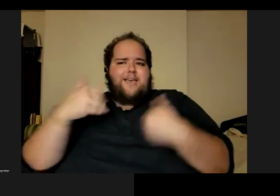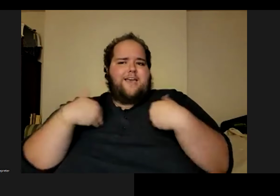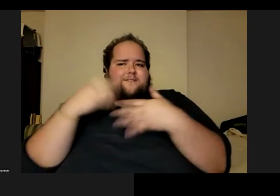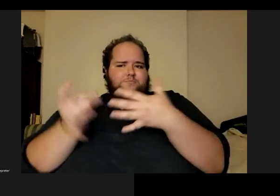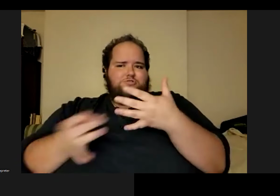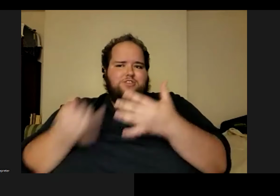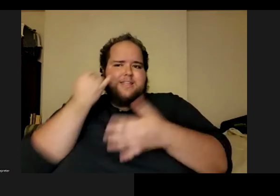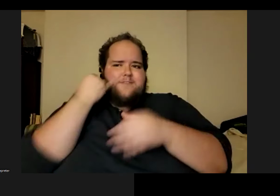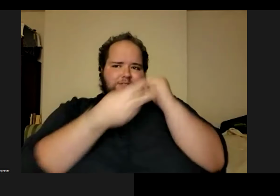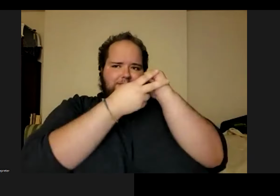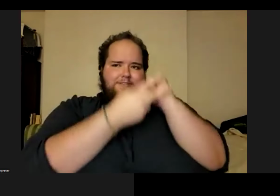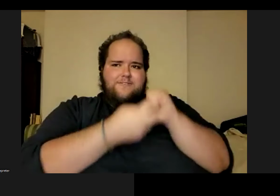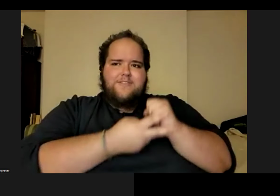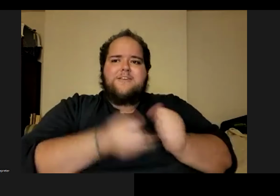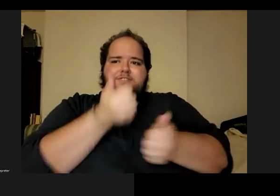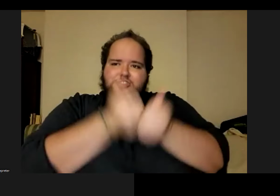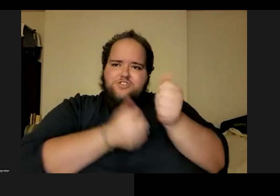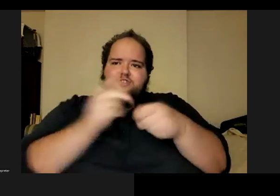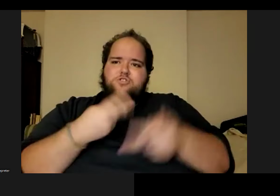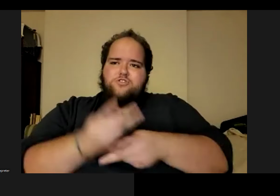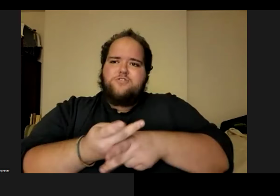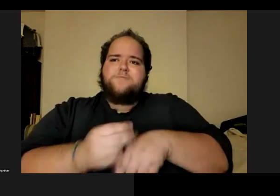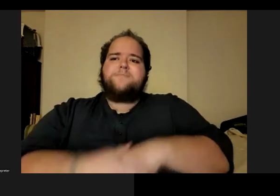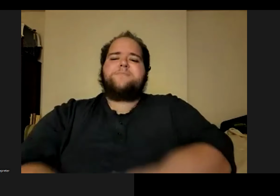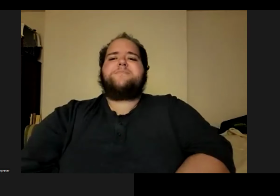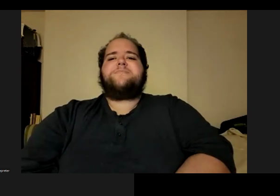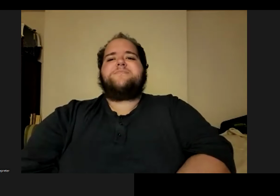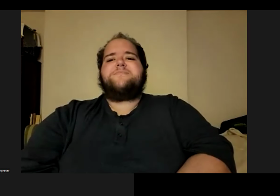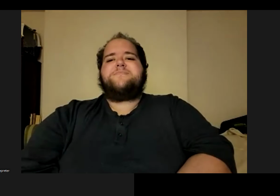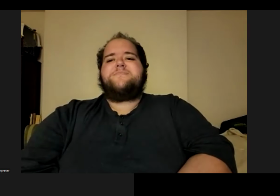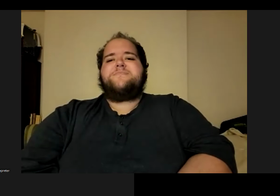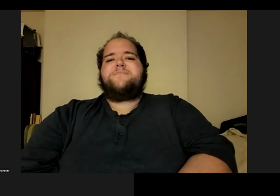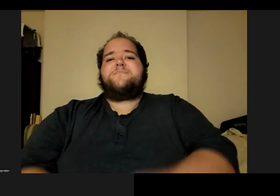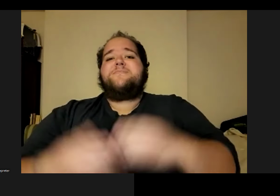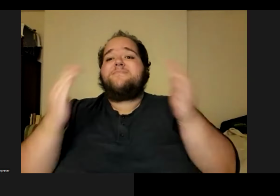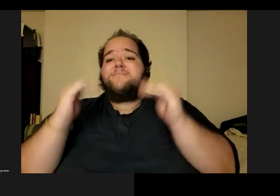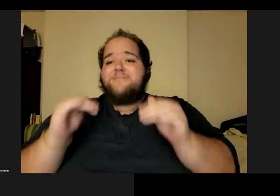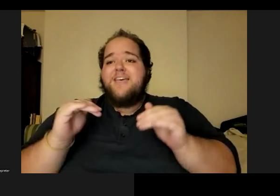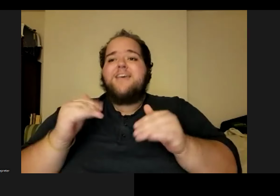And my next tip is experiment with different styles of writing.